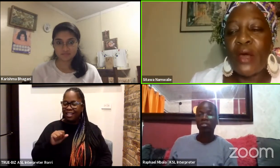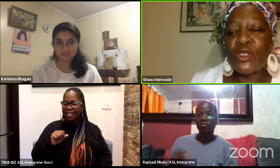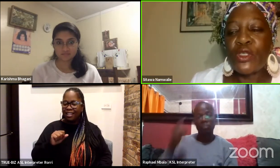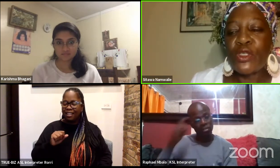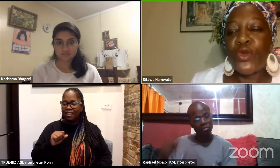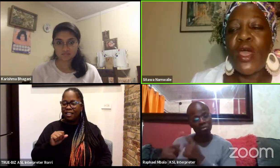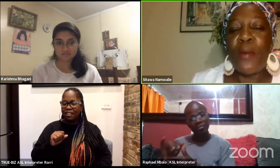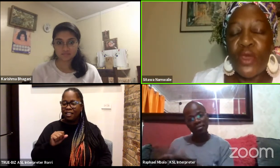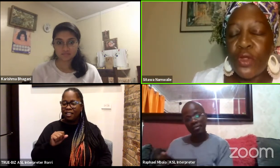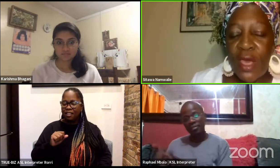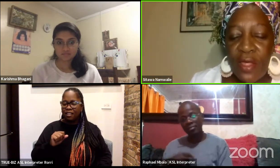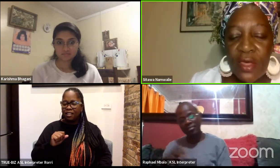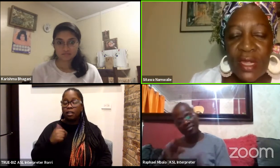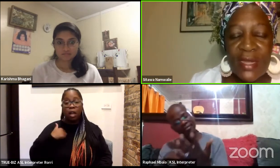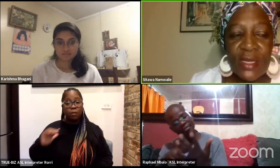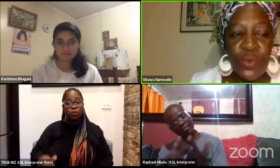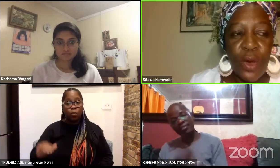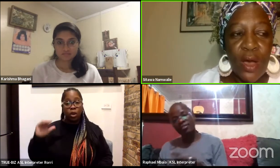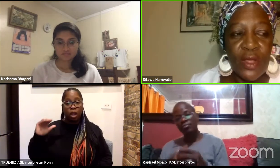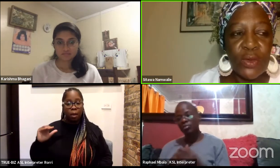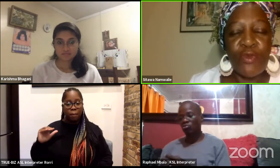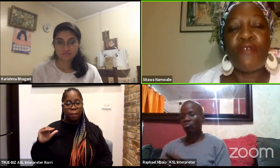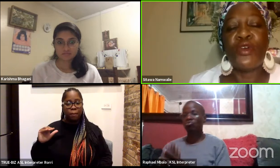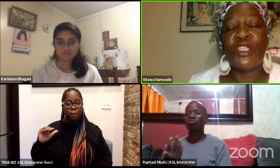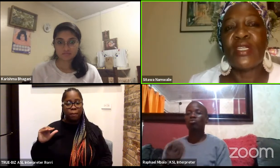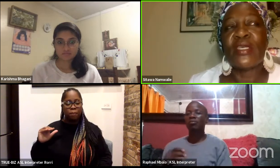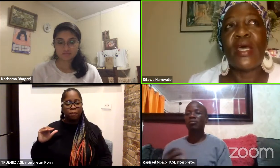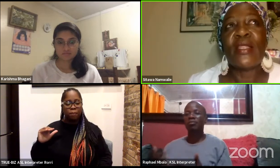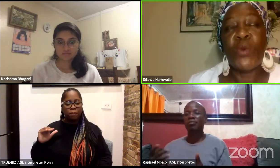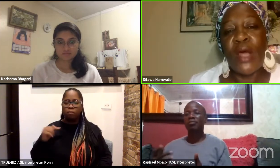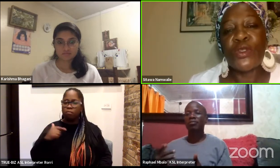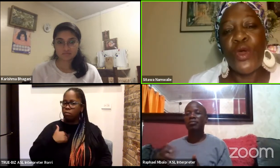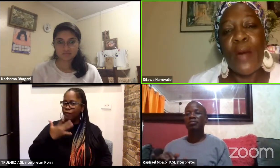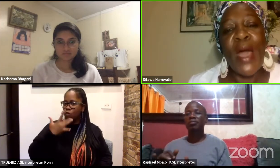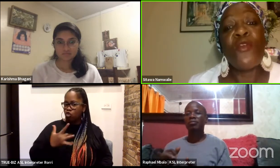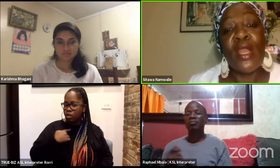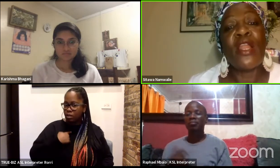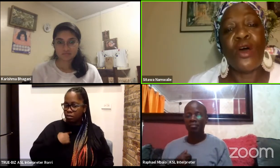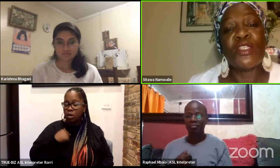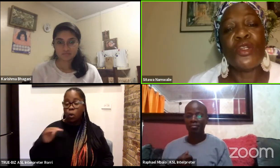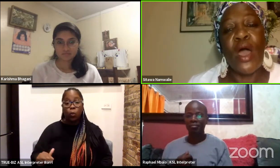when I was growing up, the other thing that I did that I was very fortunate, that when I was growing up I read a lot.